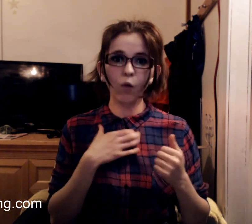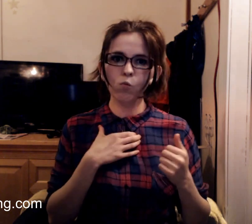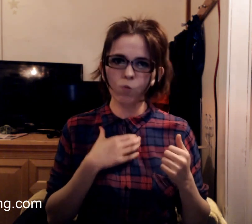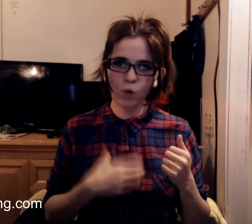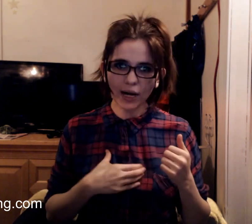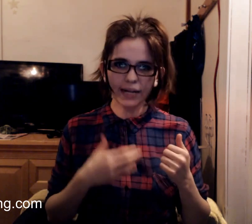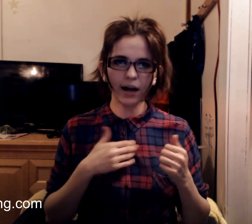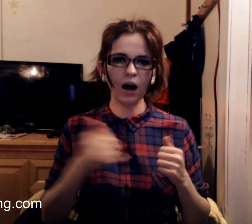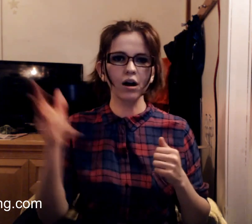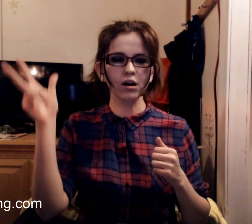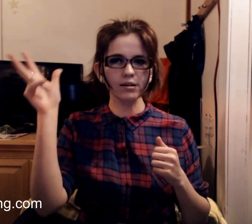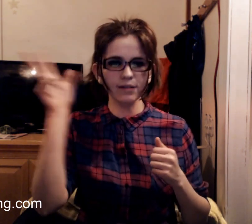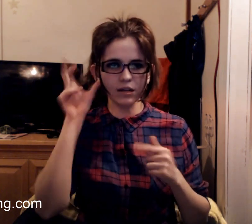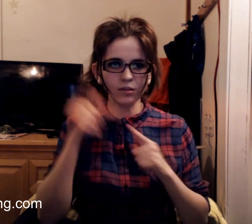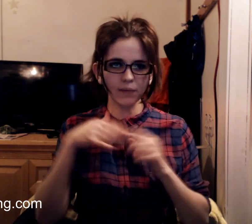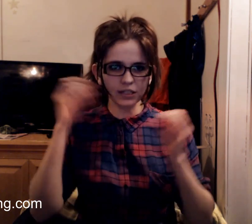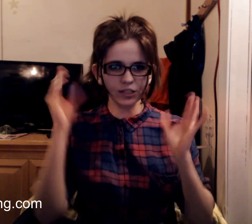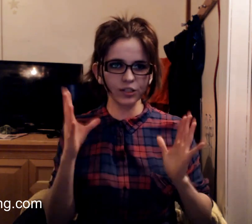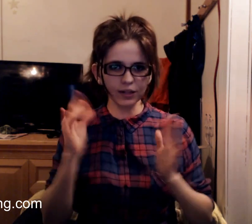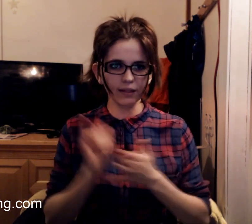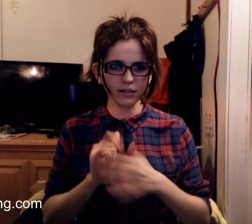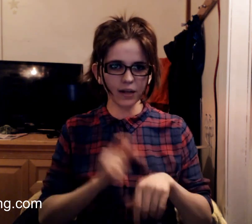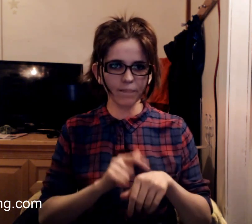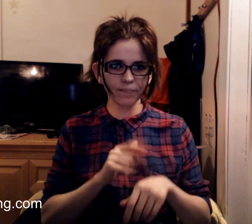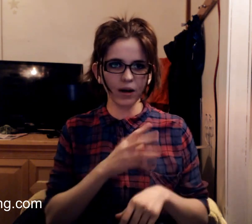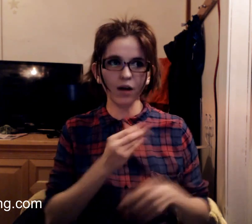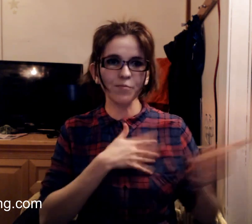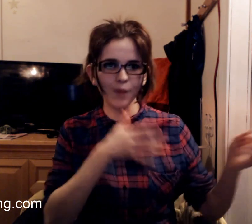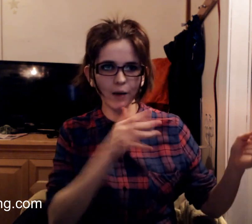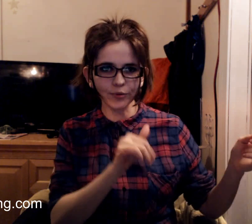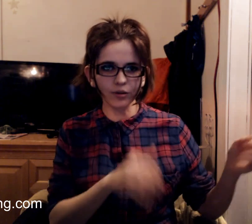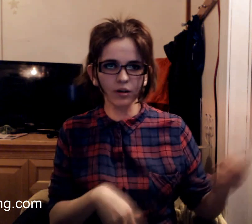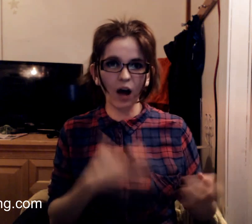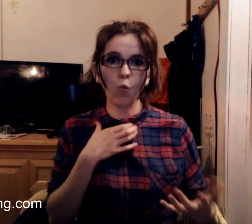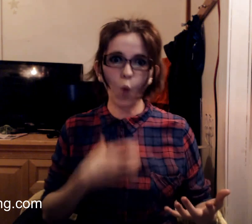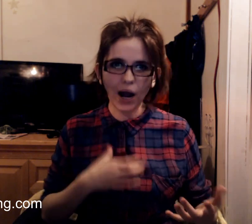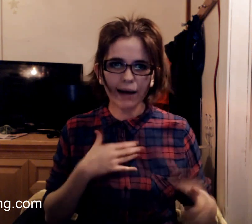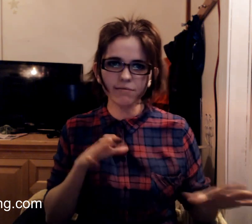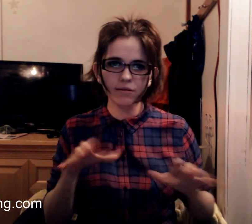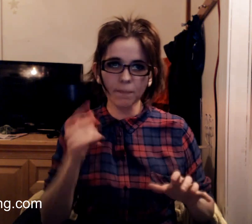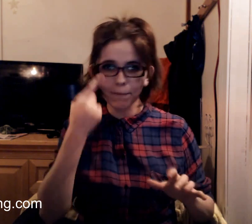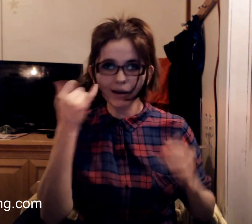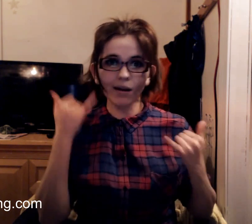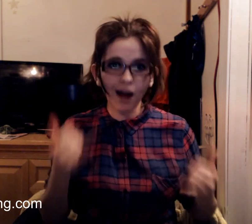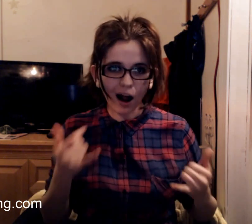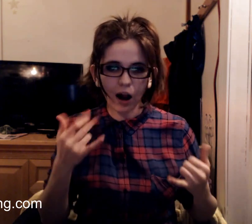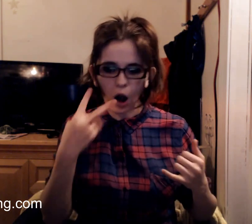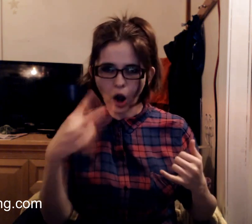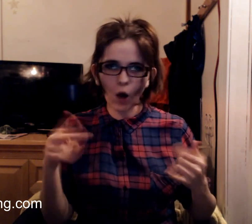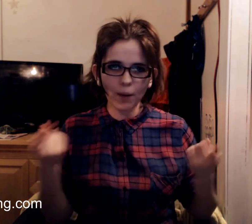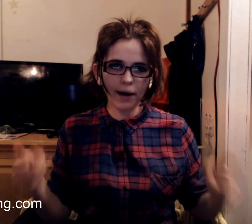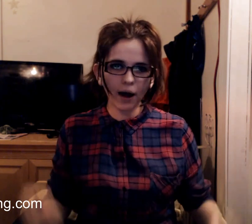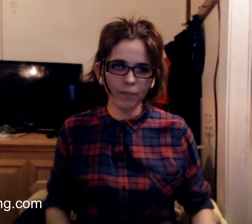I wish I had listened to my teacher at that time, and my mom too. I wish I did because now look what's happened.